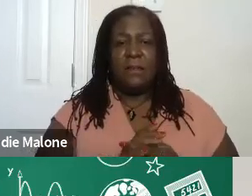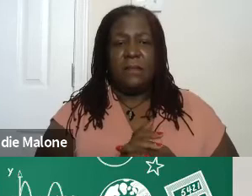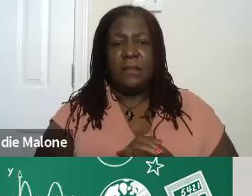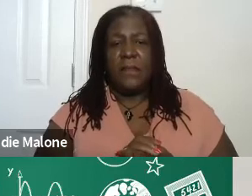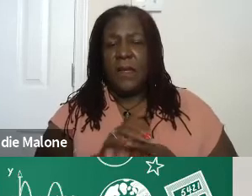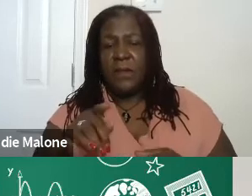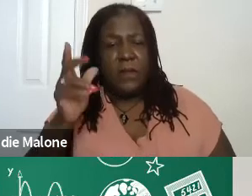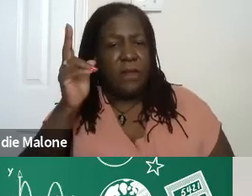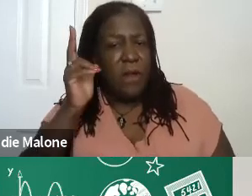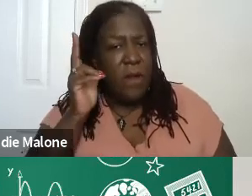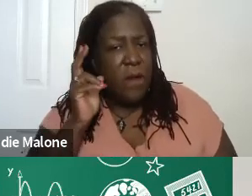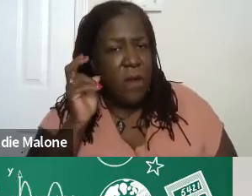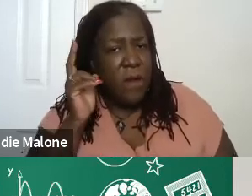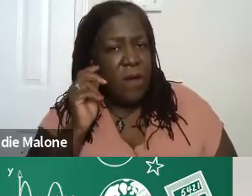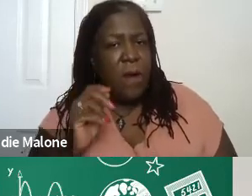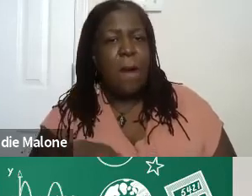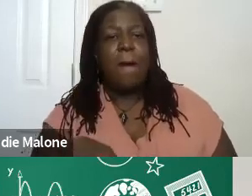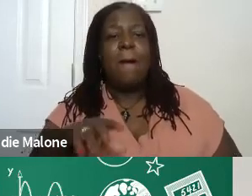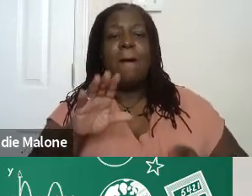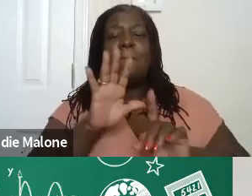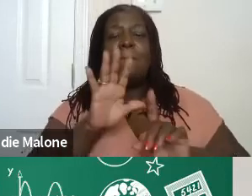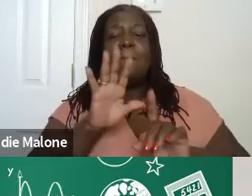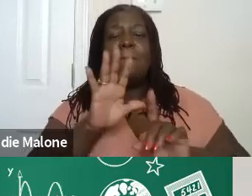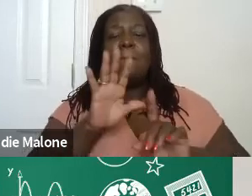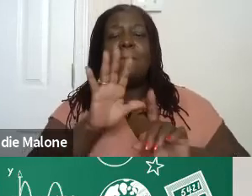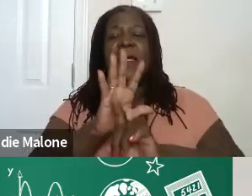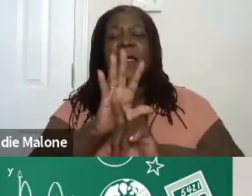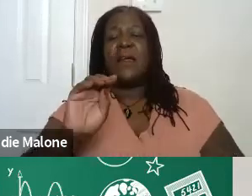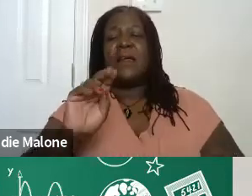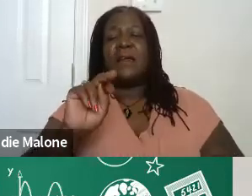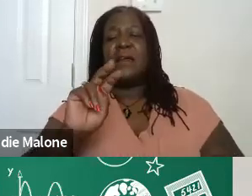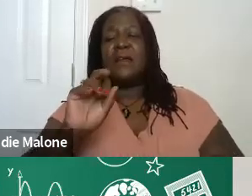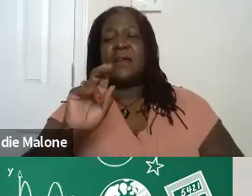"herd immunity" or "population immunity" about that. And then how well the vaccine might